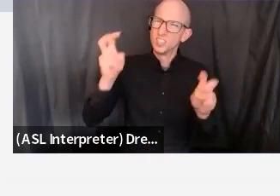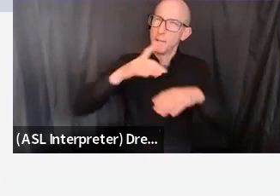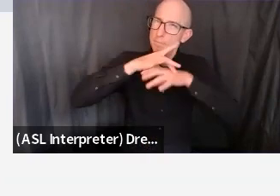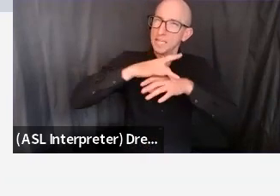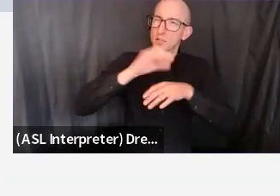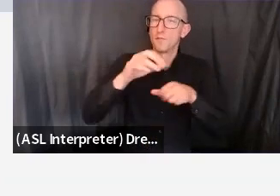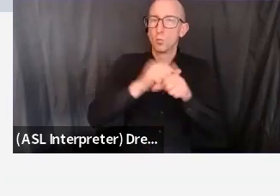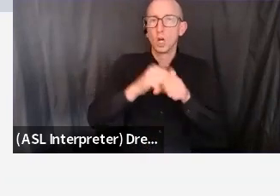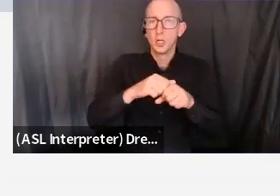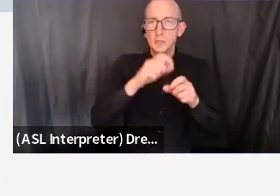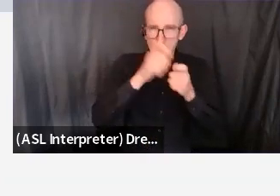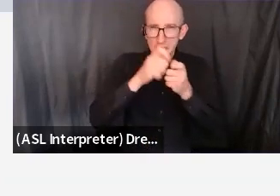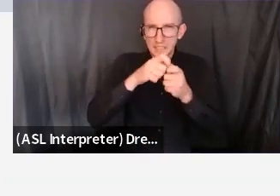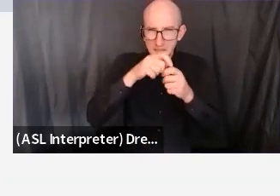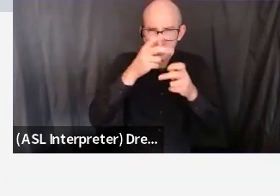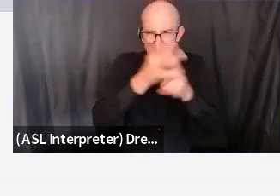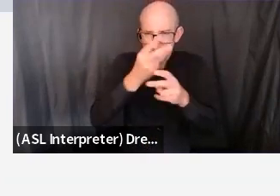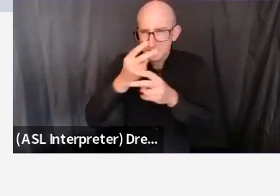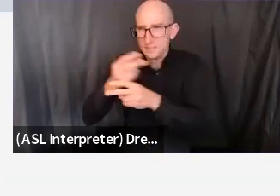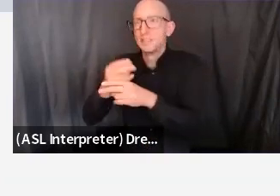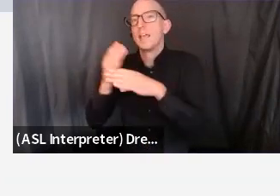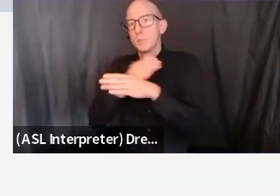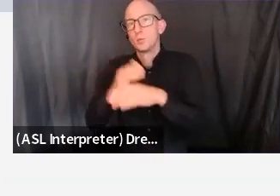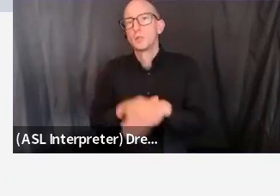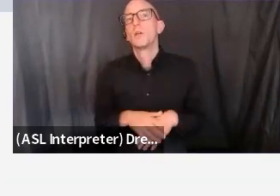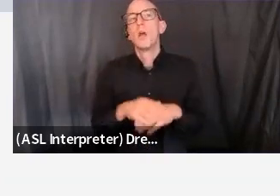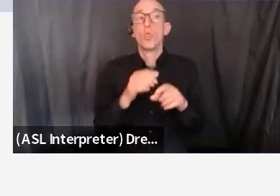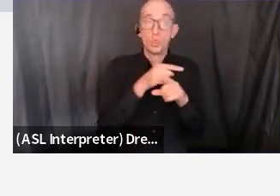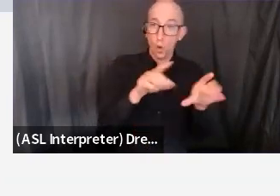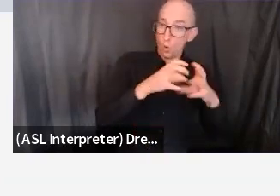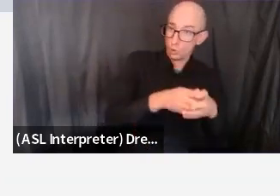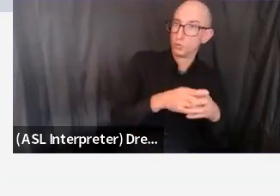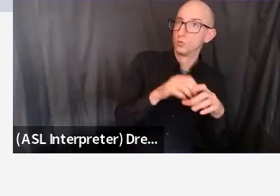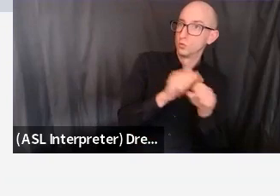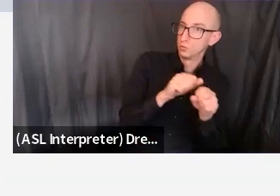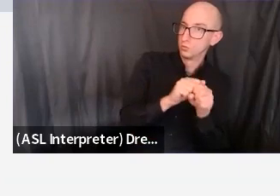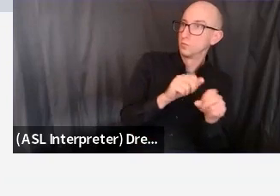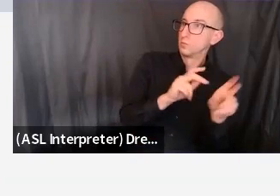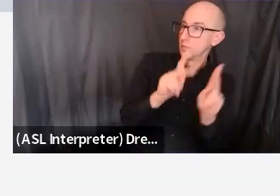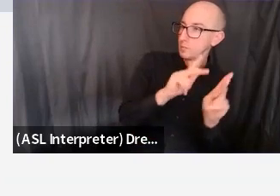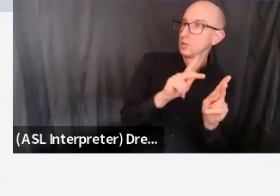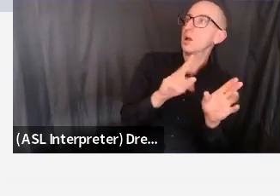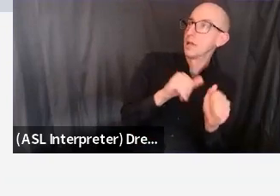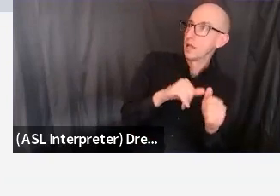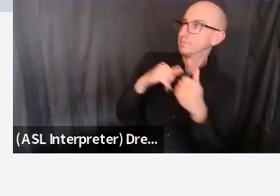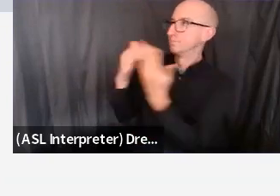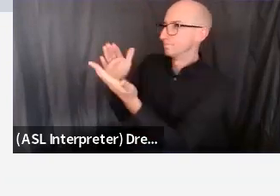I'm Brennan Hicks, and I joined the EPA earlier this year to support the implementation of the Clean Ports Program and other historic funding